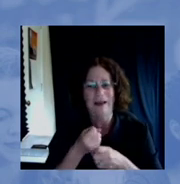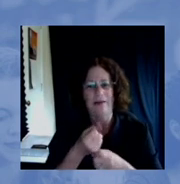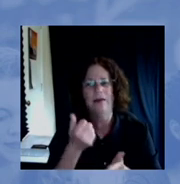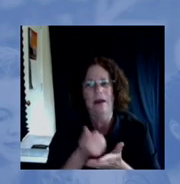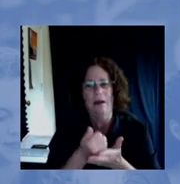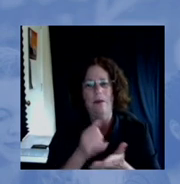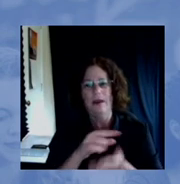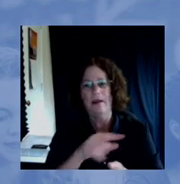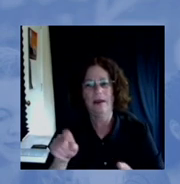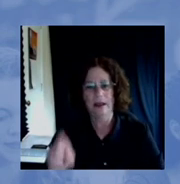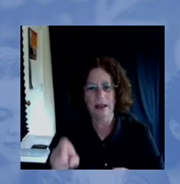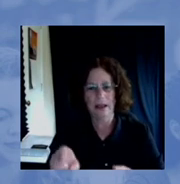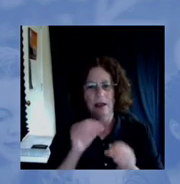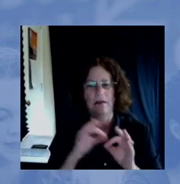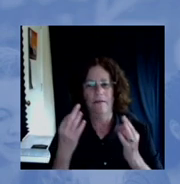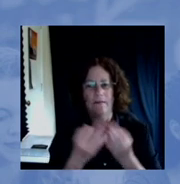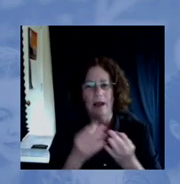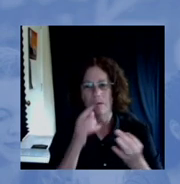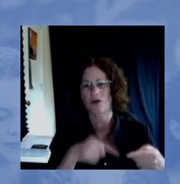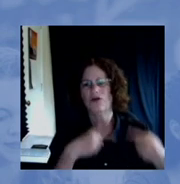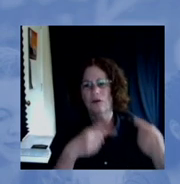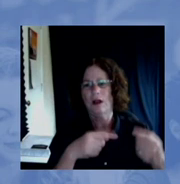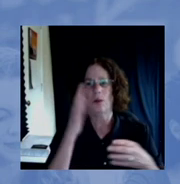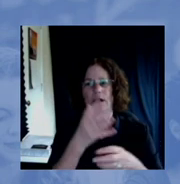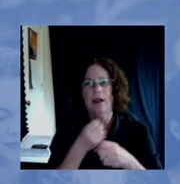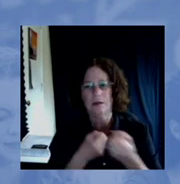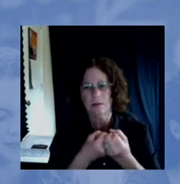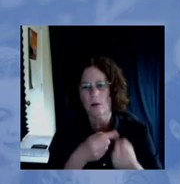THE FAMILIES THAT ARE STRUGGLING ARE GETTING THE SUPPORT THEY NEED?